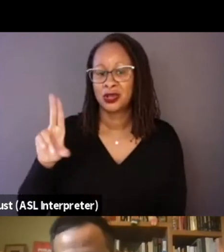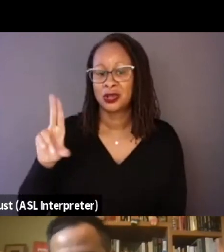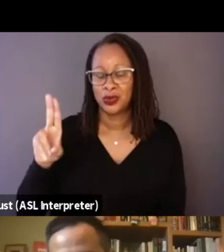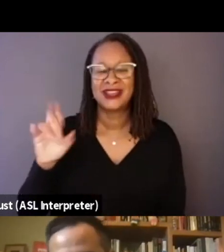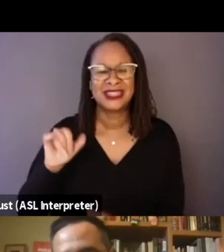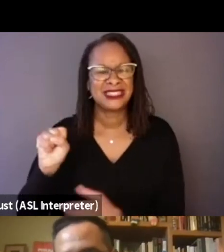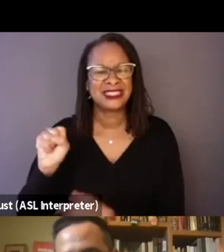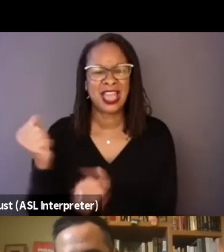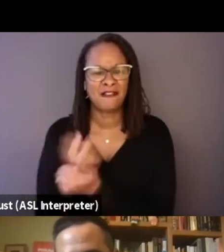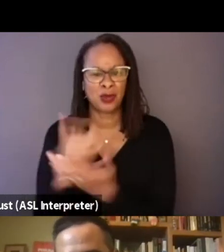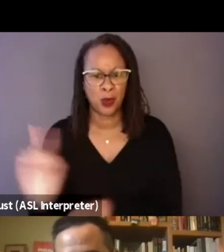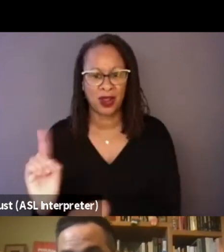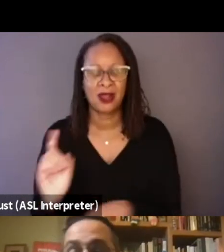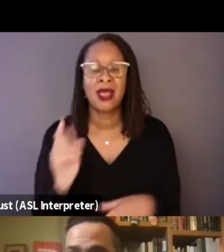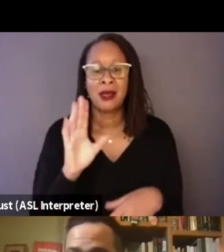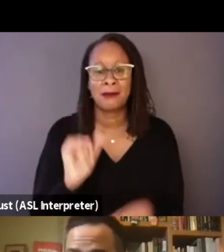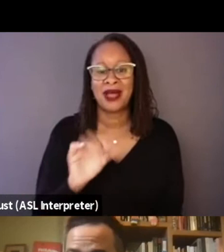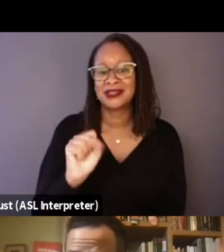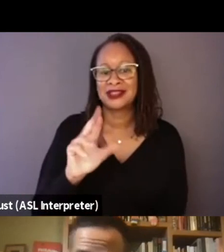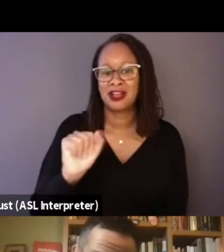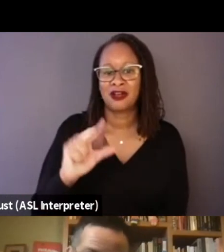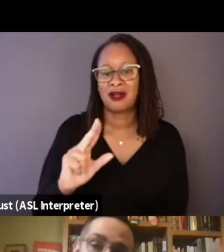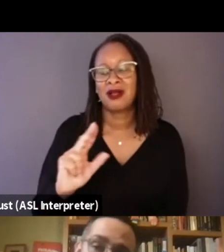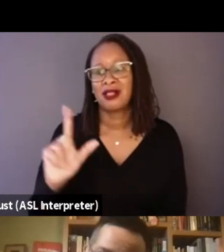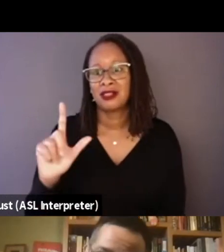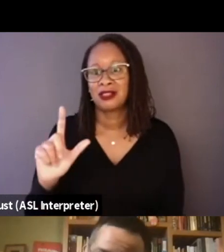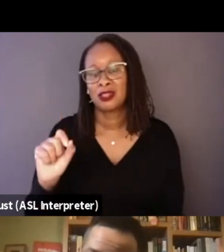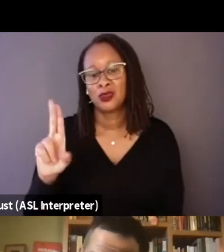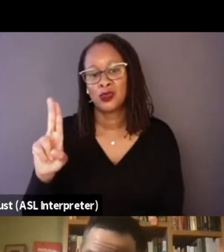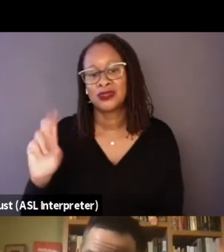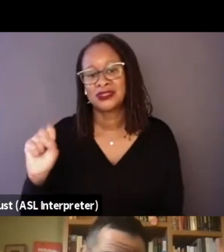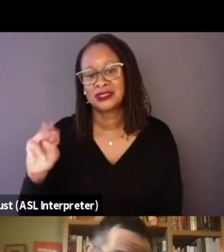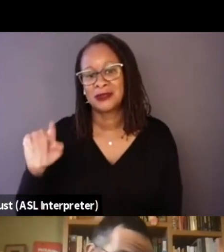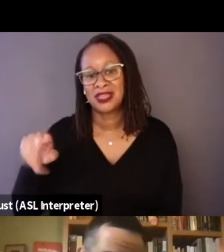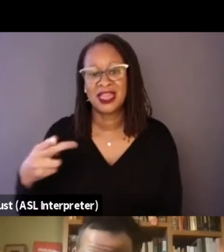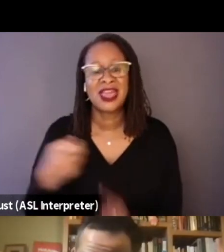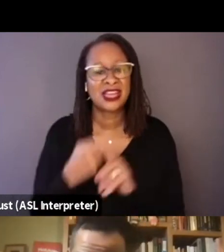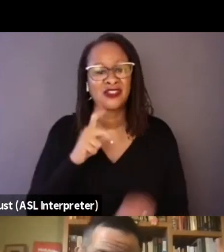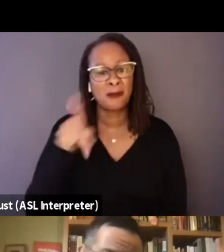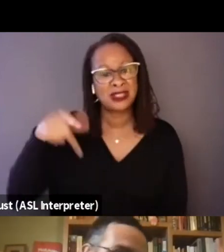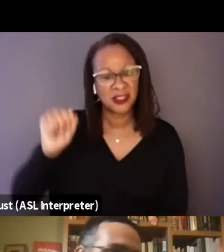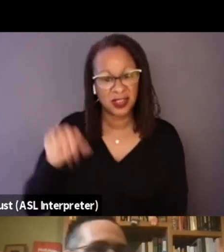and it sort of starts in Greene County, Pennsylvania, which is the opposite corner of Pennsylvania from where I grew up, it's in Appalachia.